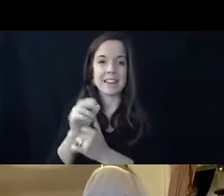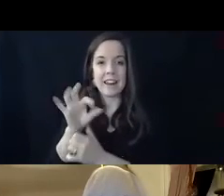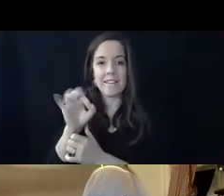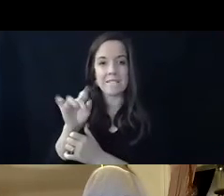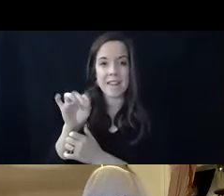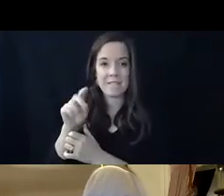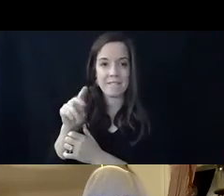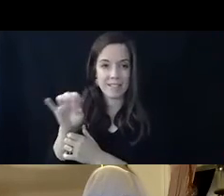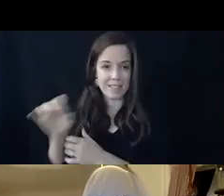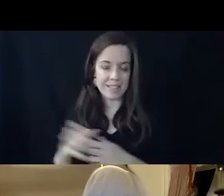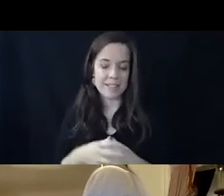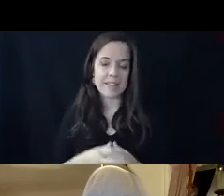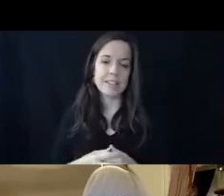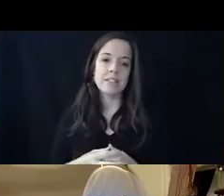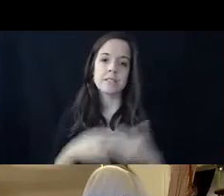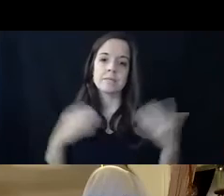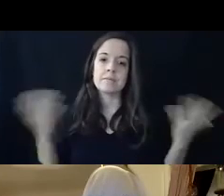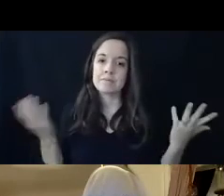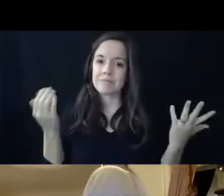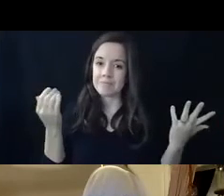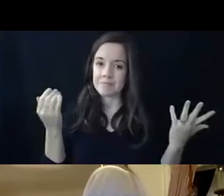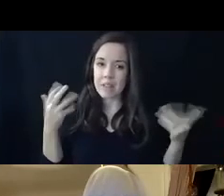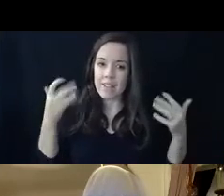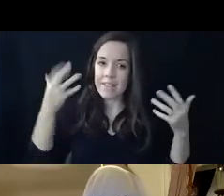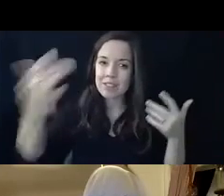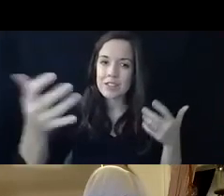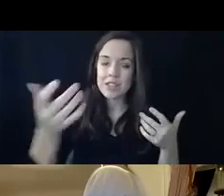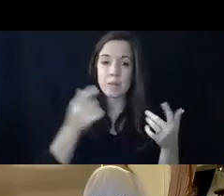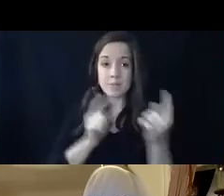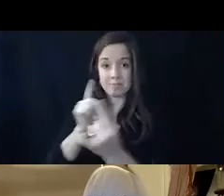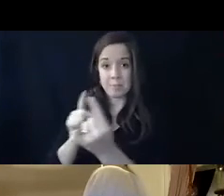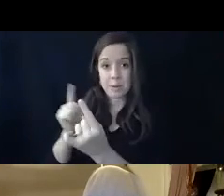Even when we do return to an in-person format ,which we're not going to do until there's a